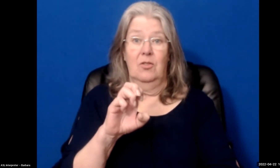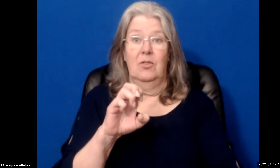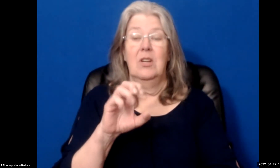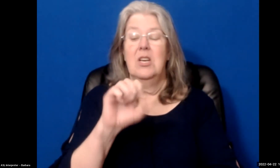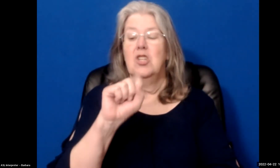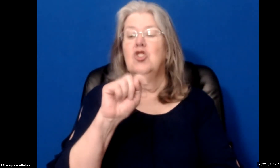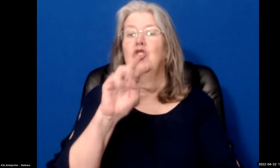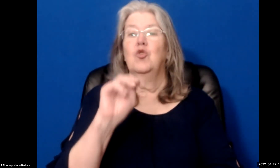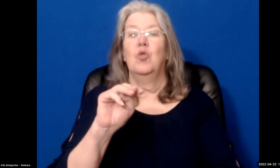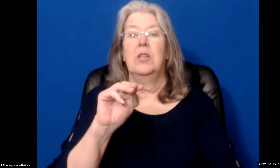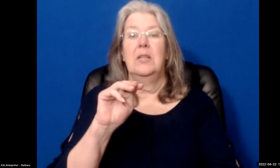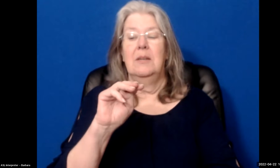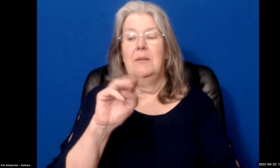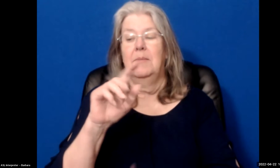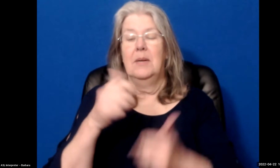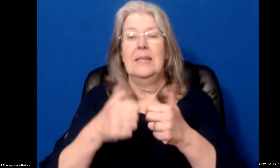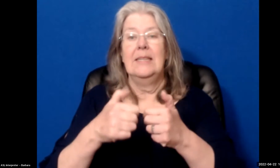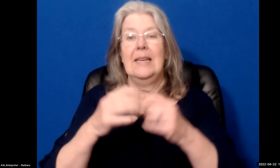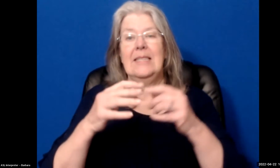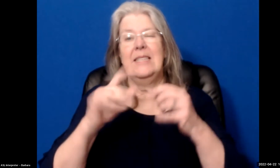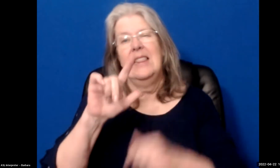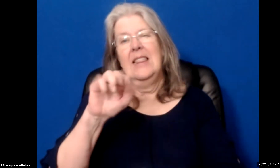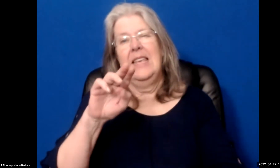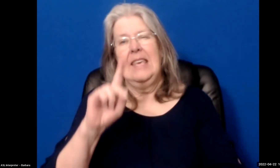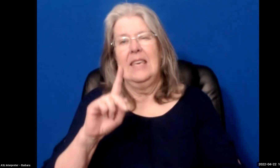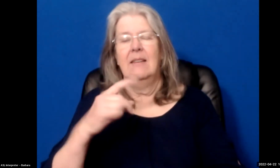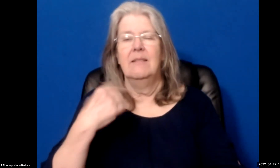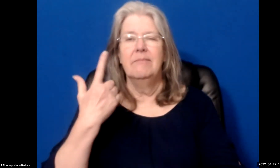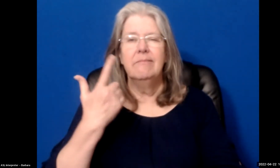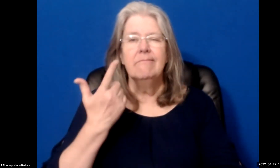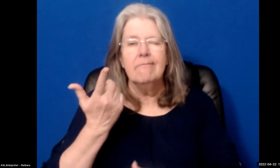would prefer to have a little bit more custom customization to your